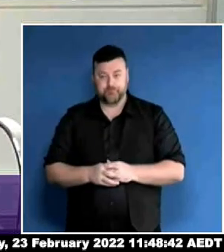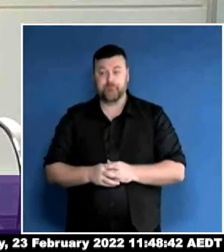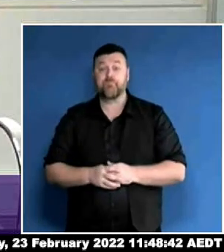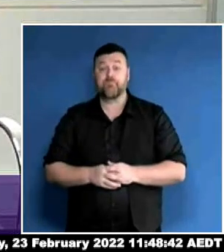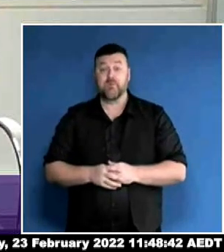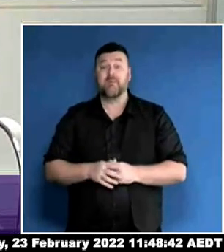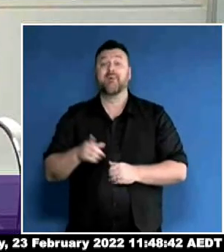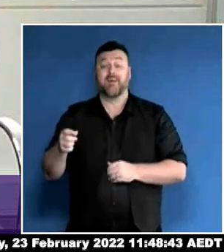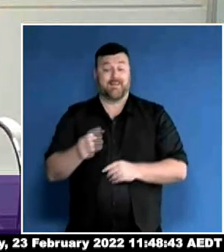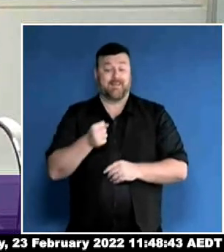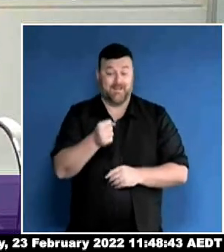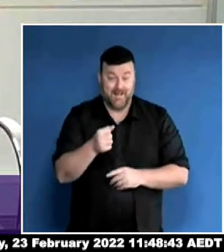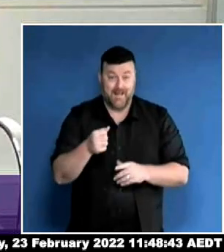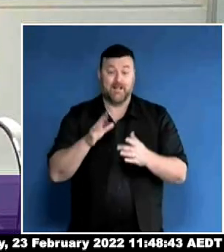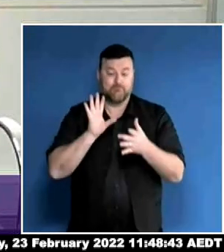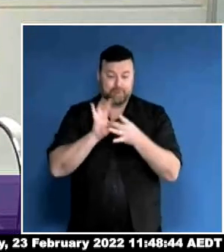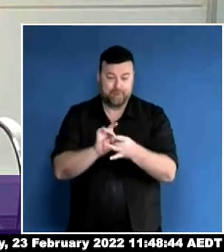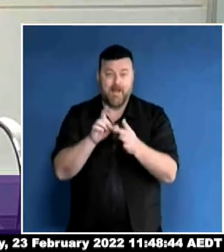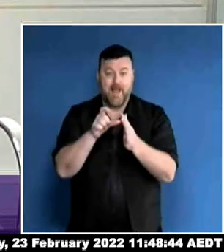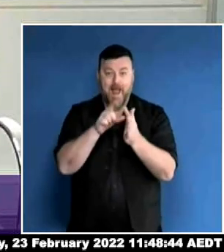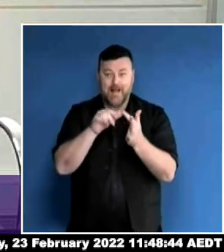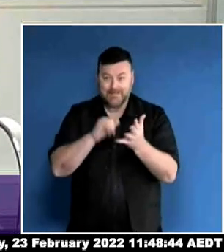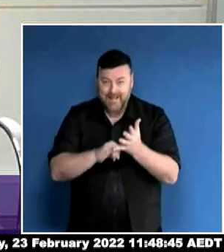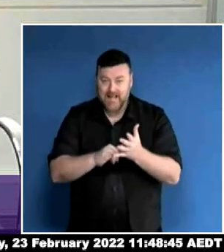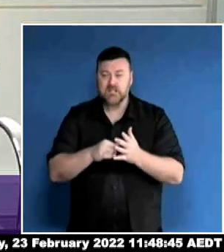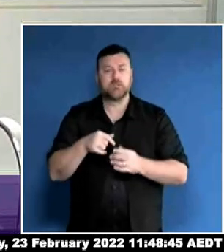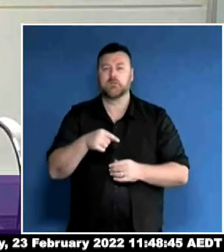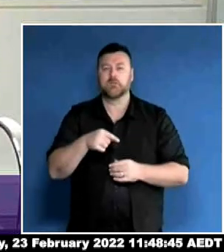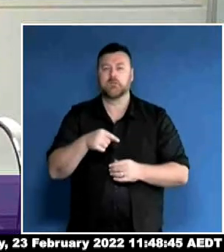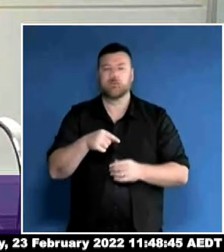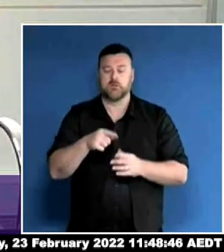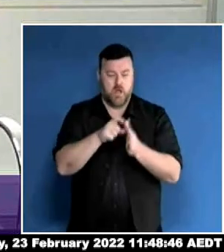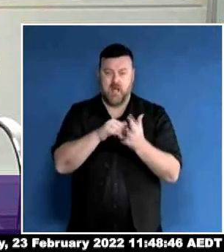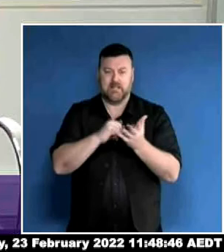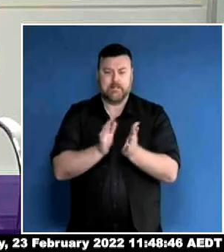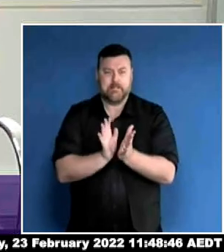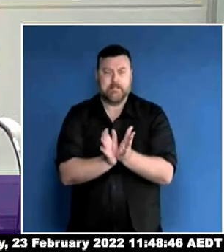cleaning jobs, physical labour jobs which tend to be in warehouses, and retail.